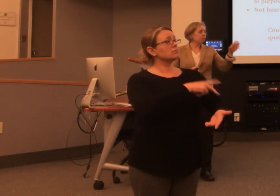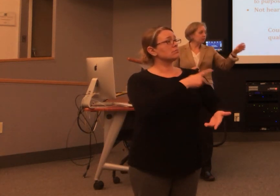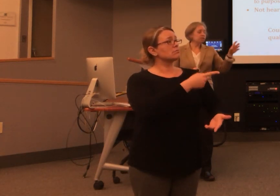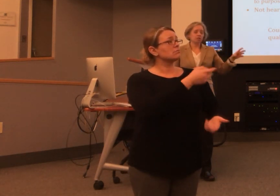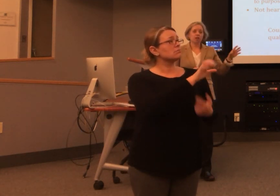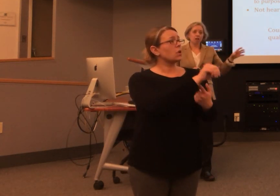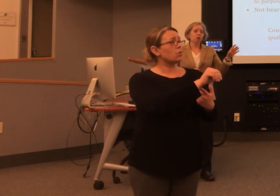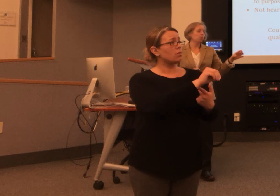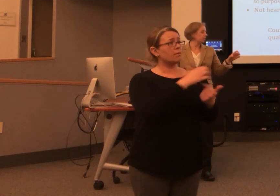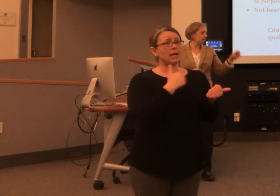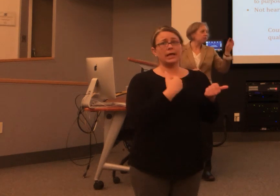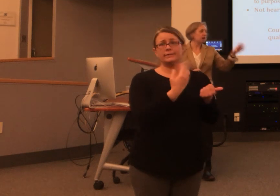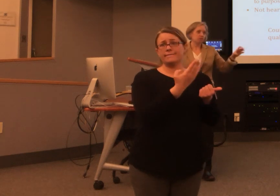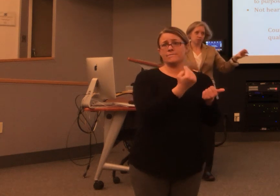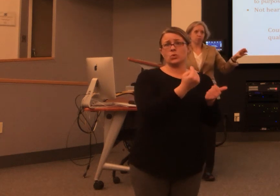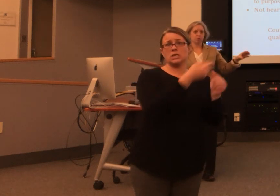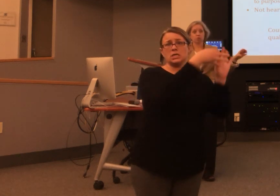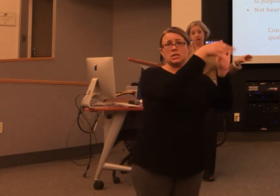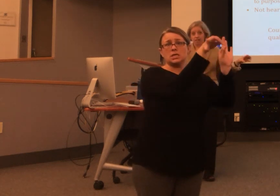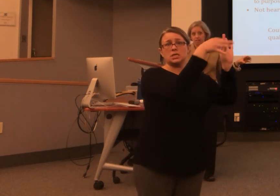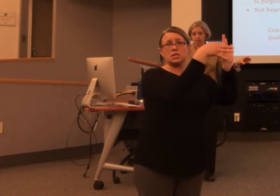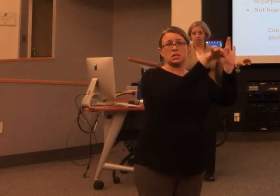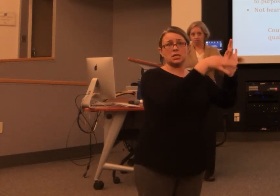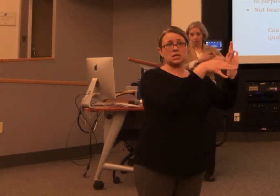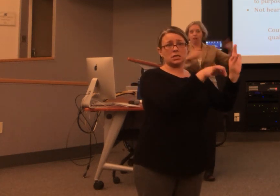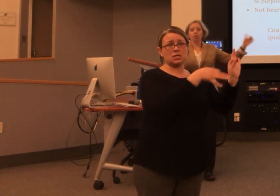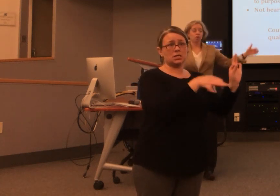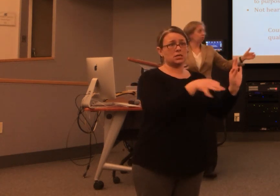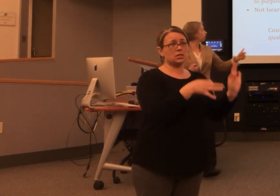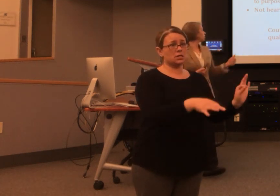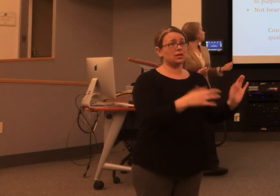if I'm really just talking about one stanza, I just would use that stanza, not the whole thing.